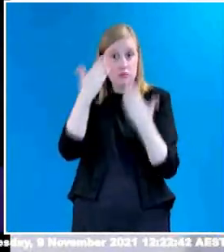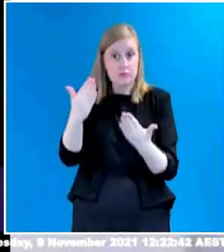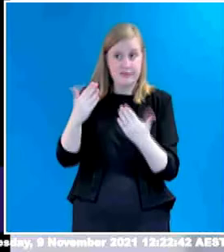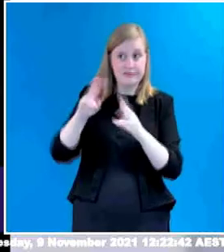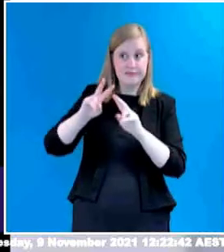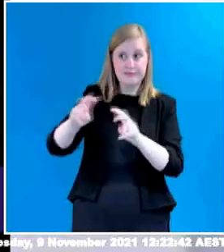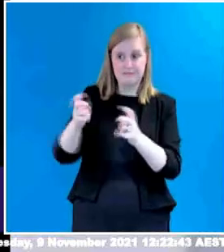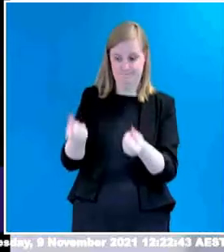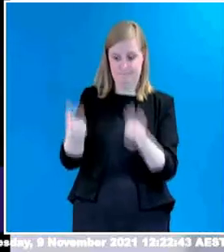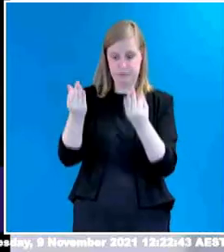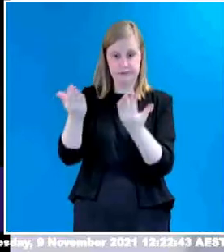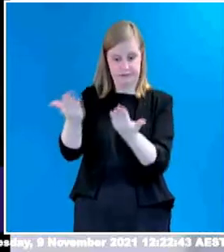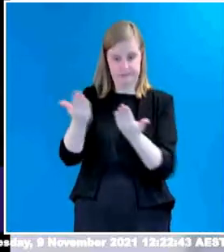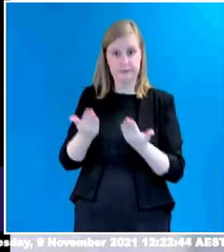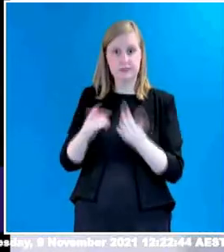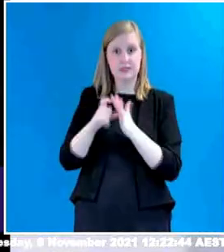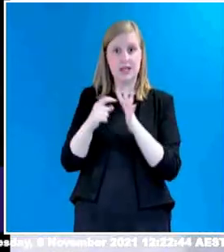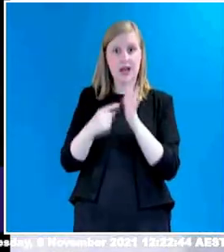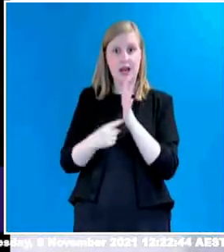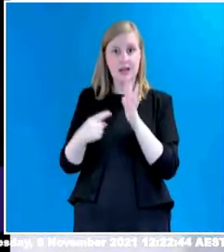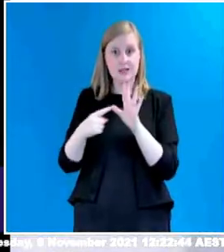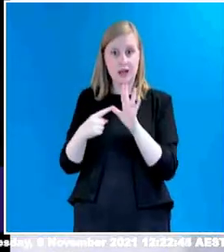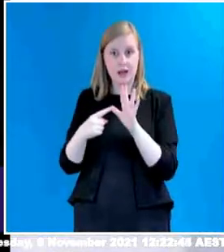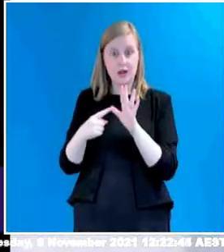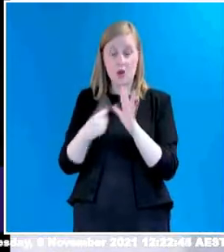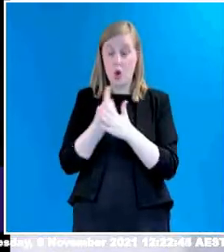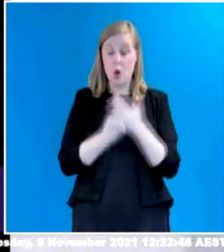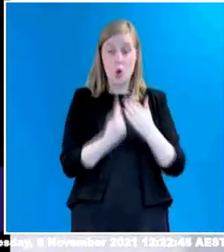only Australian Government which is doing any real work around disability